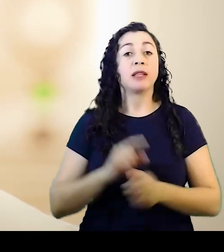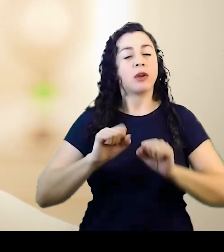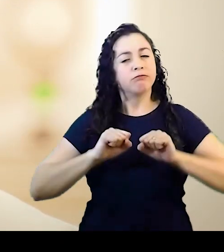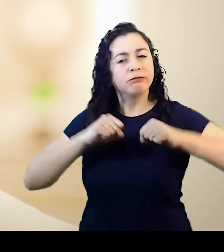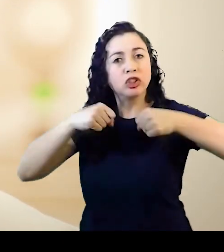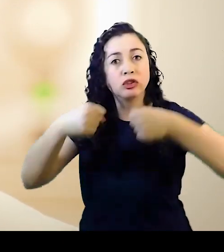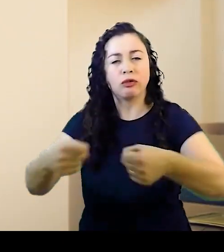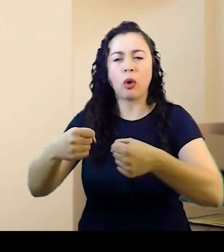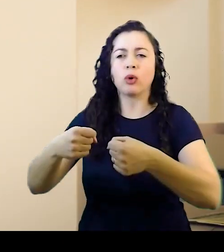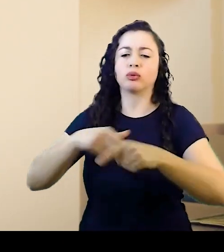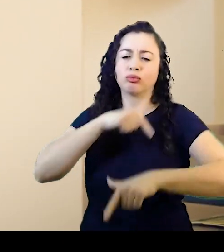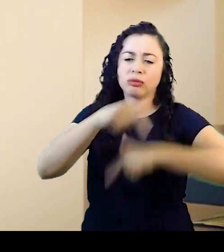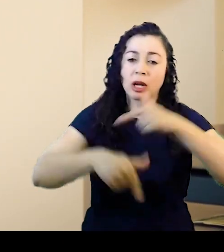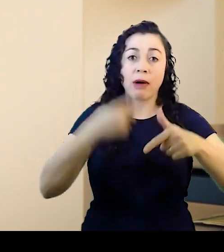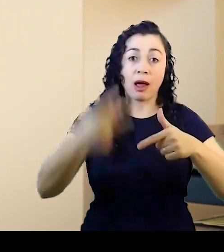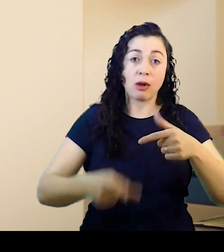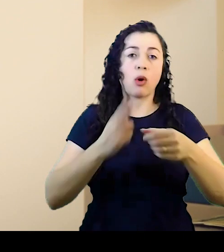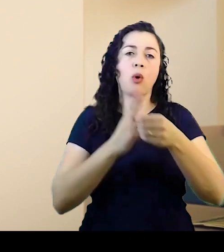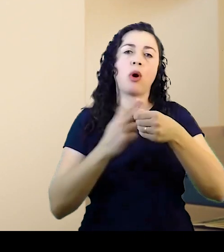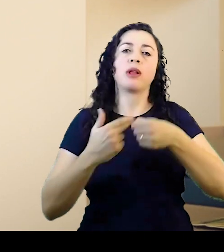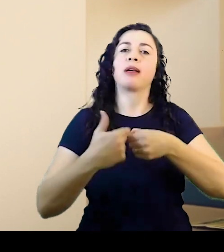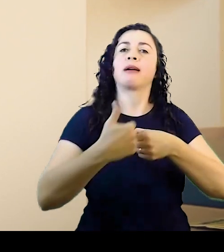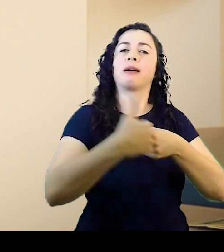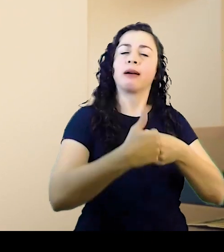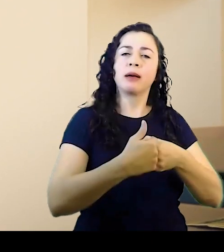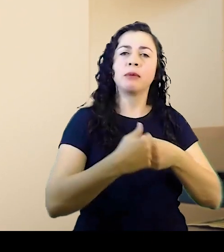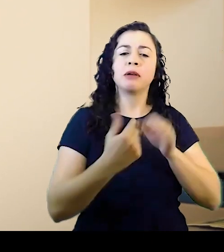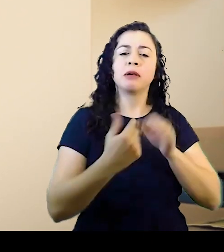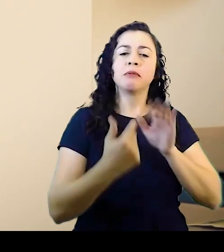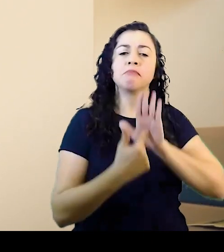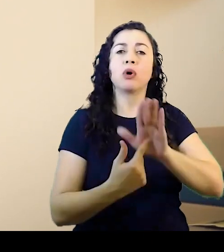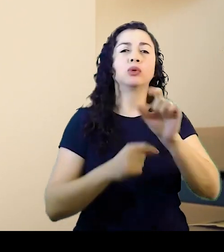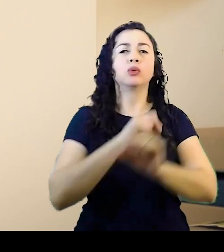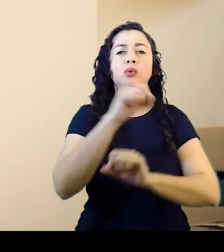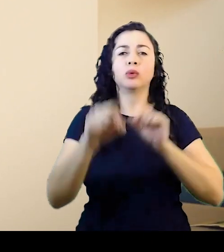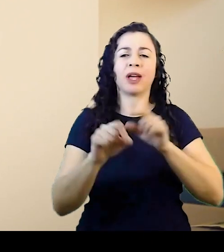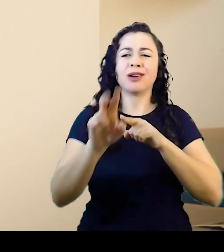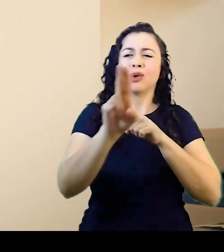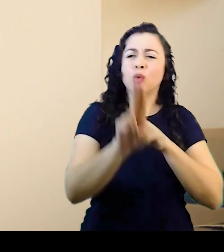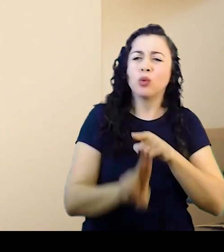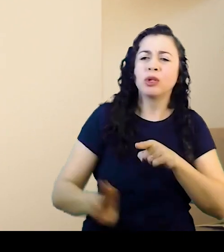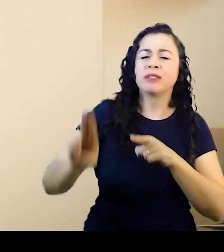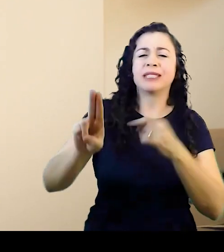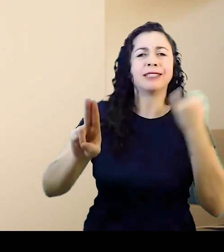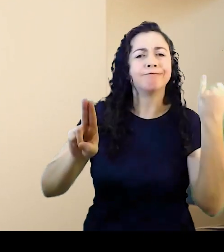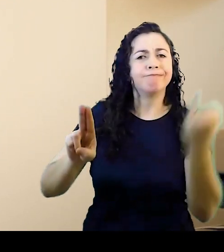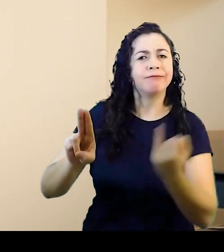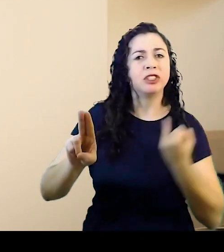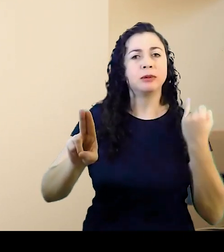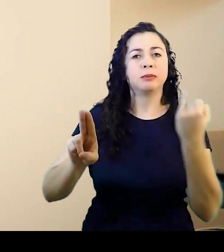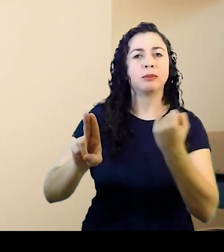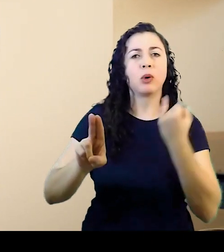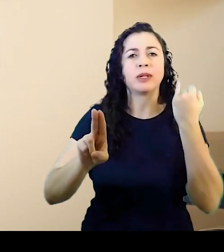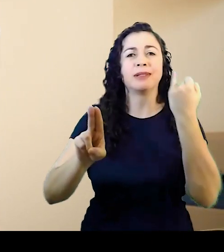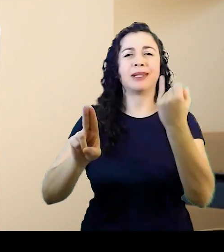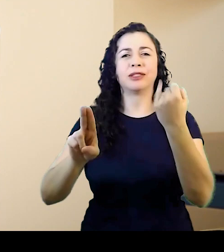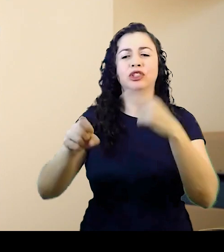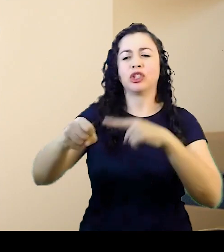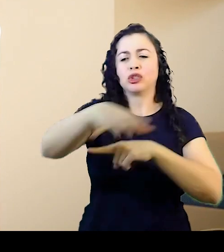at UNICAMP shows the importance of the University in the social context,